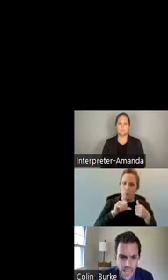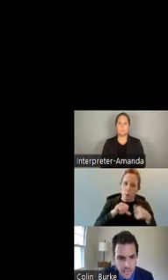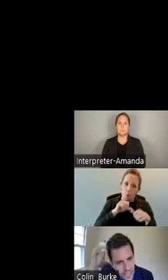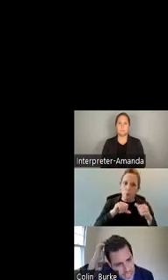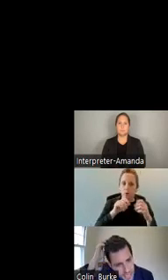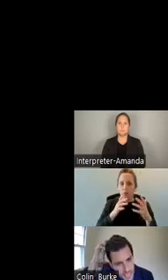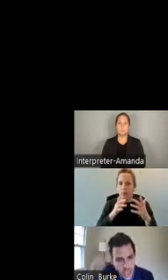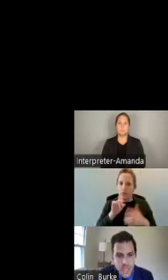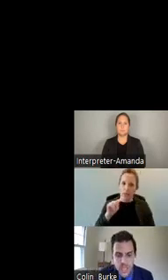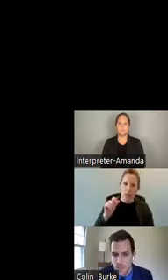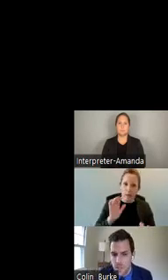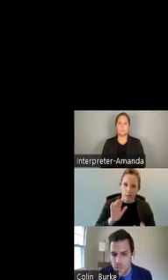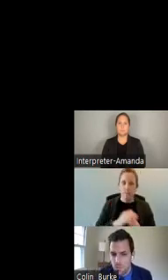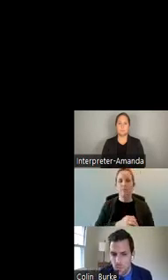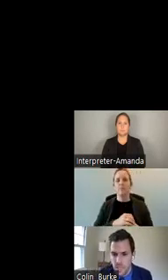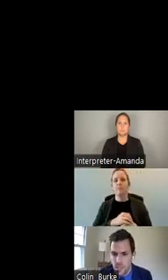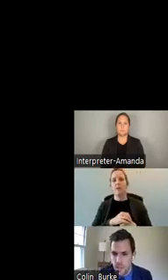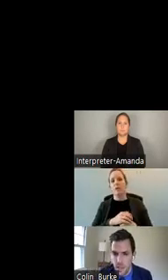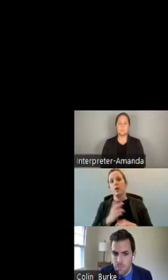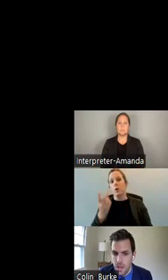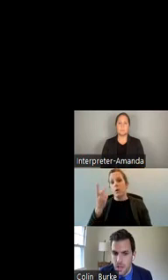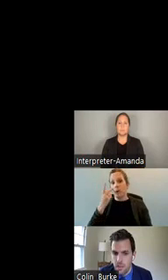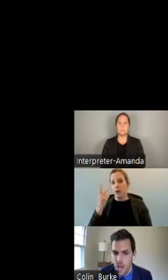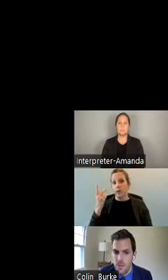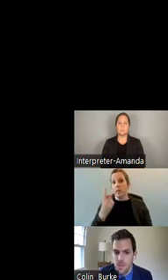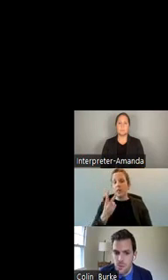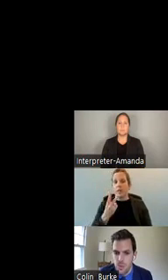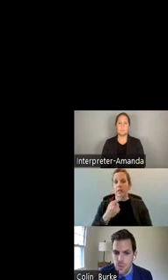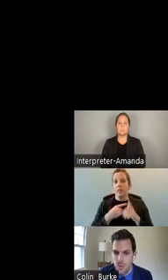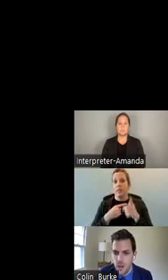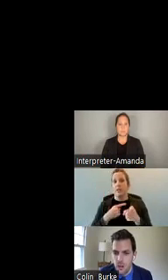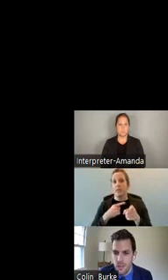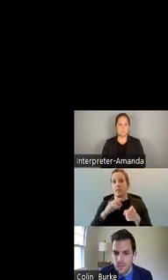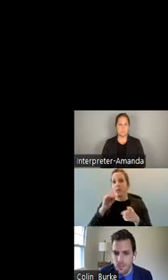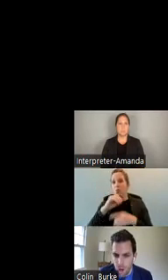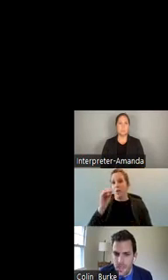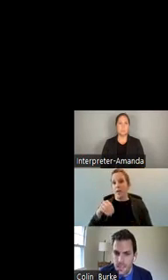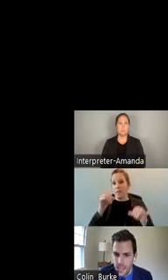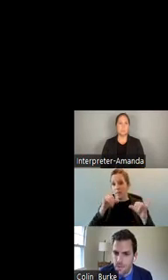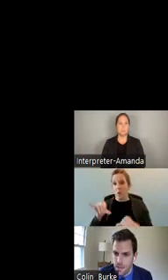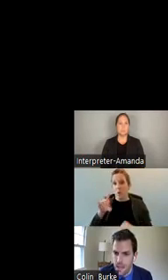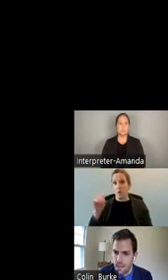the headline findings here you can see the rates of common disorders are markedly elevated again